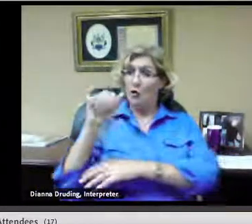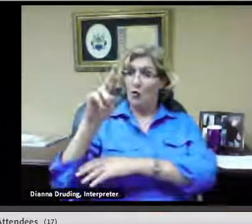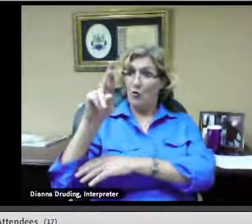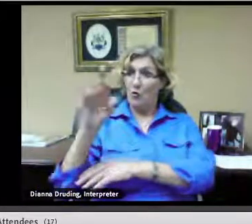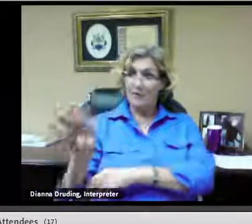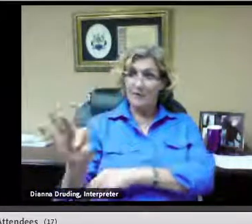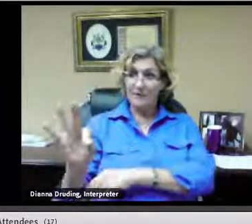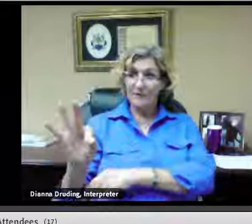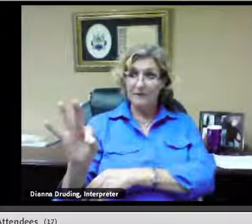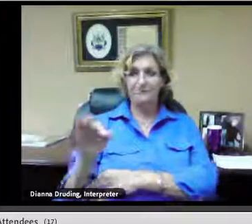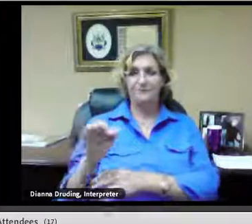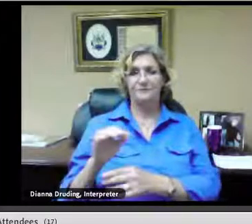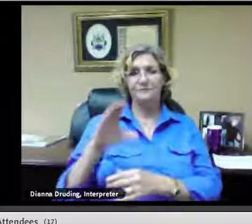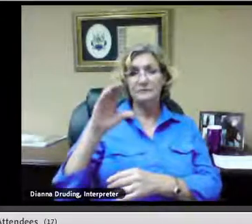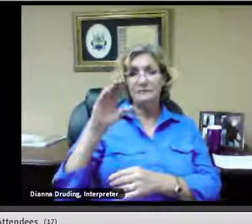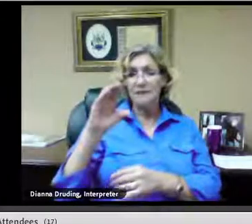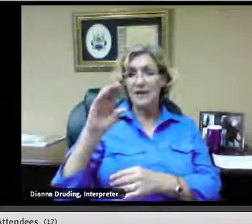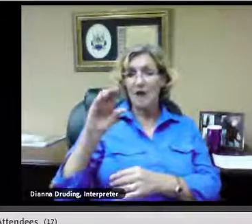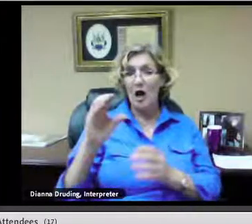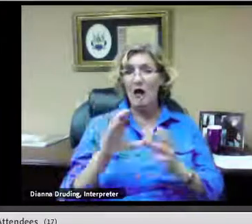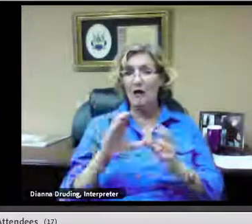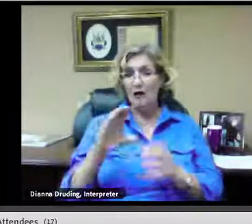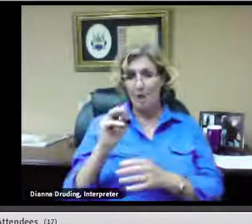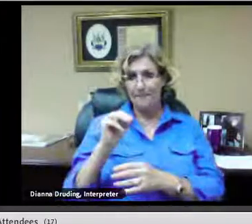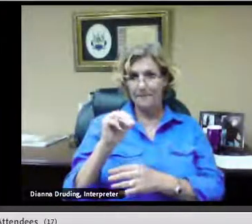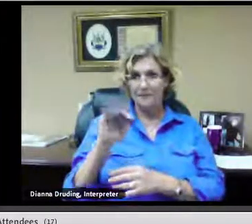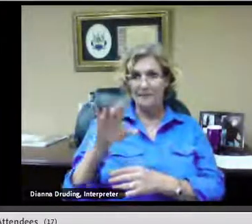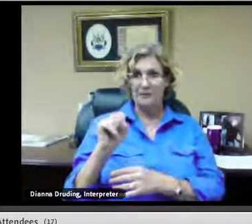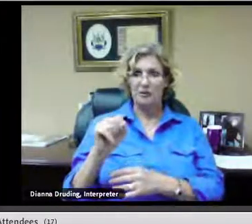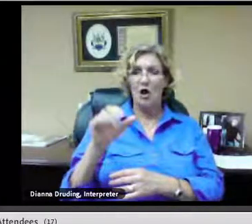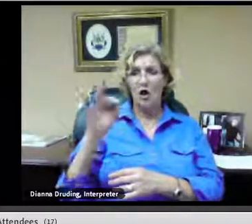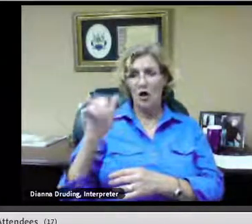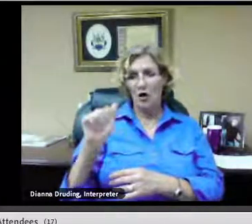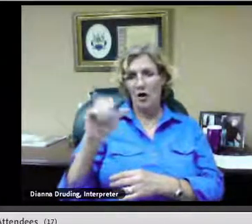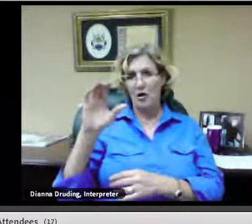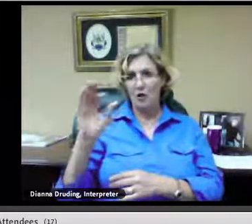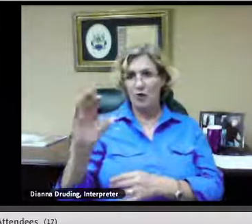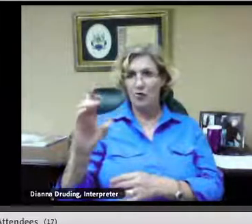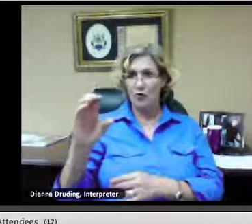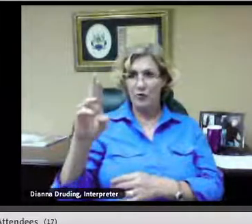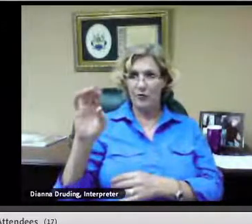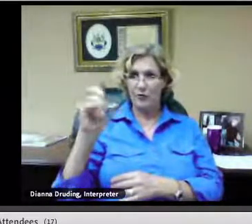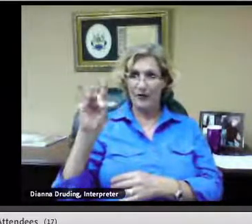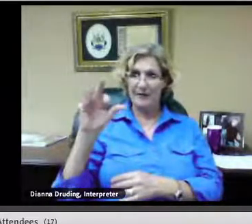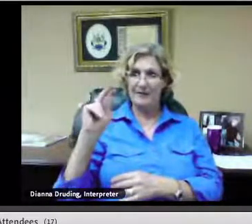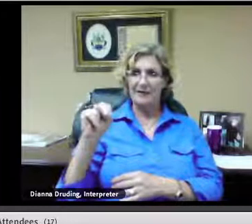while it accredits particular organizations that help people with disabilities,